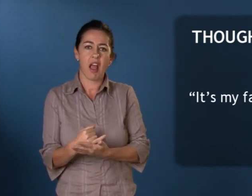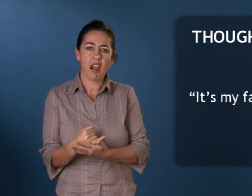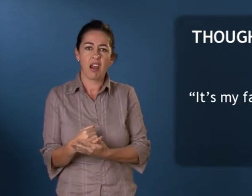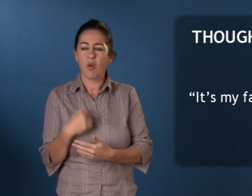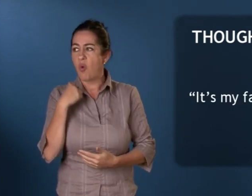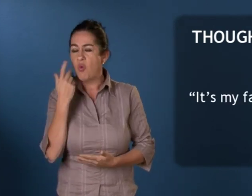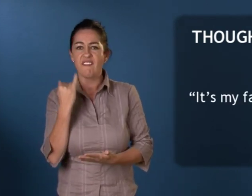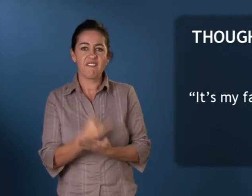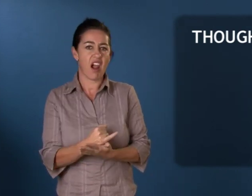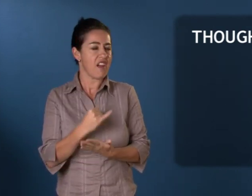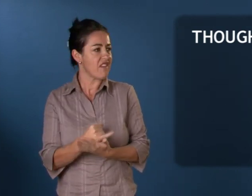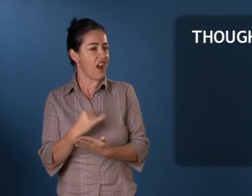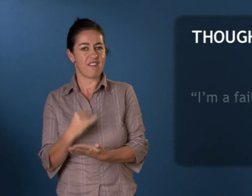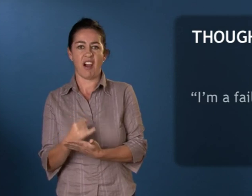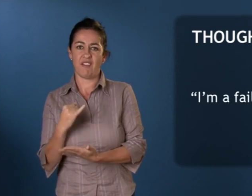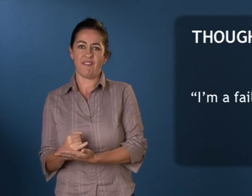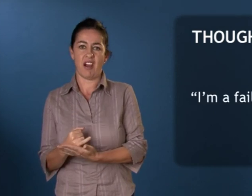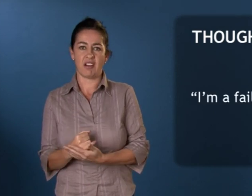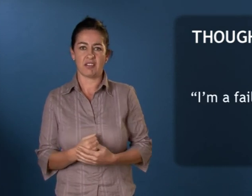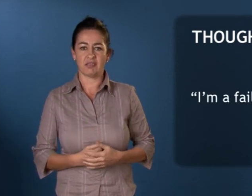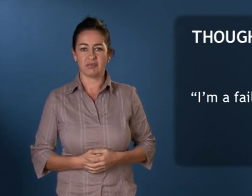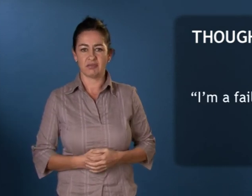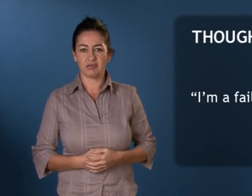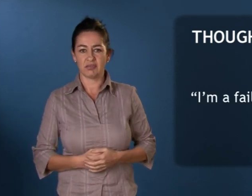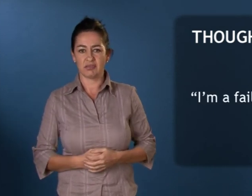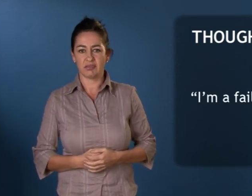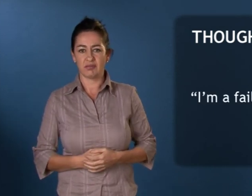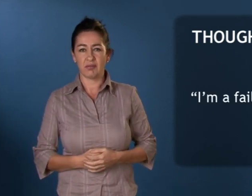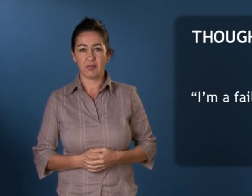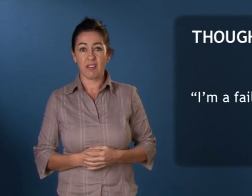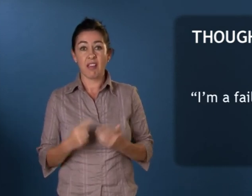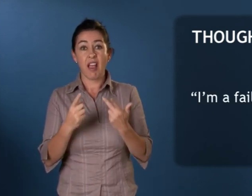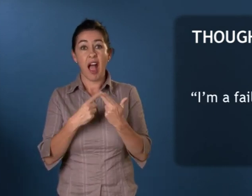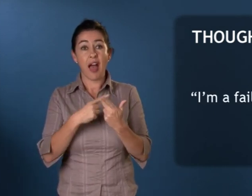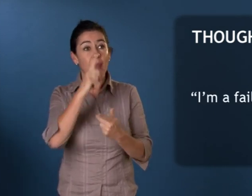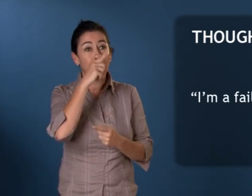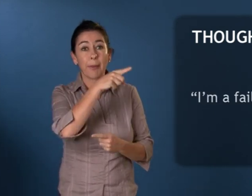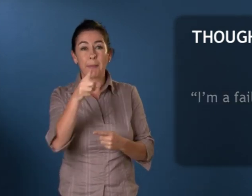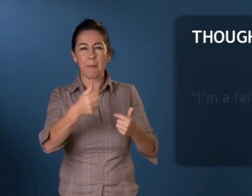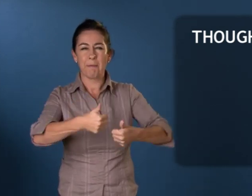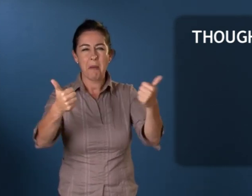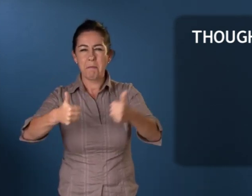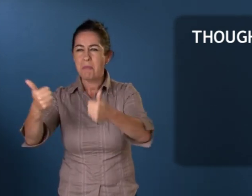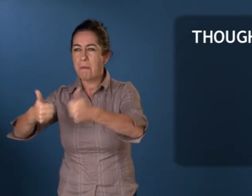"It's my fault. It's always my fault. I'm a failure." Or you may think, "Nothing good